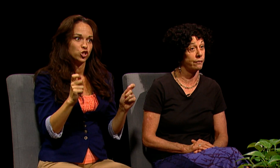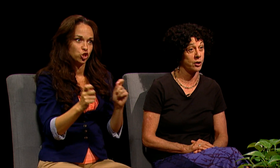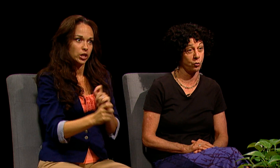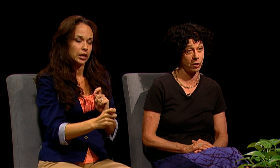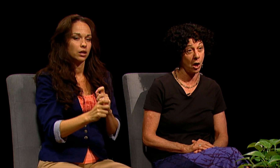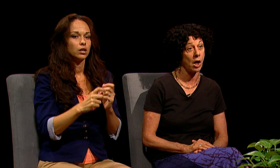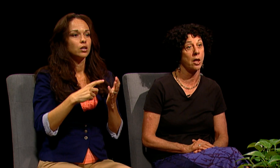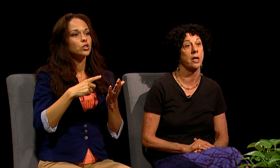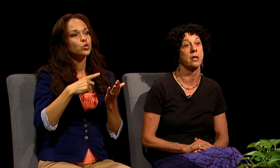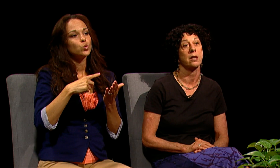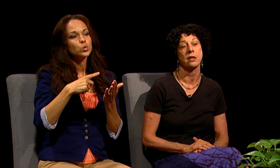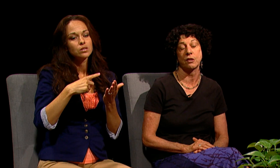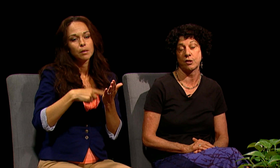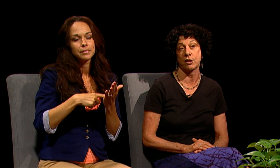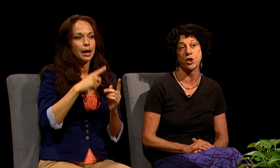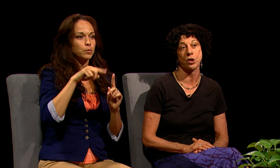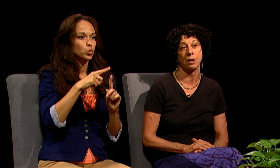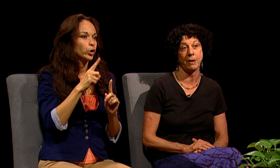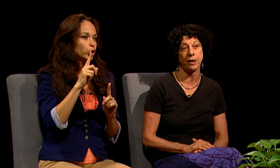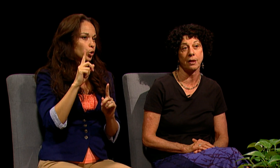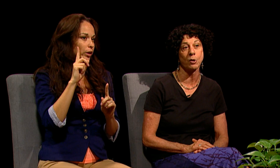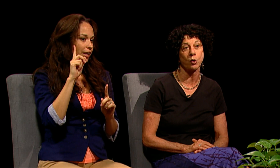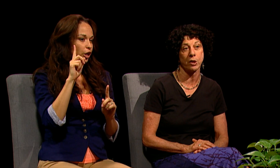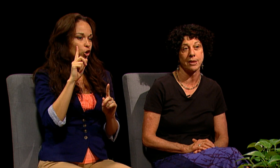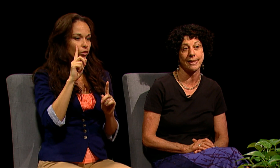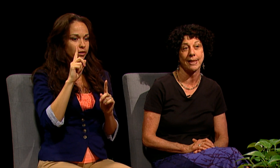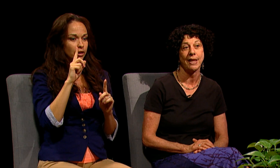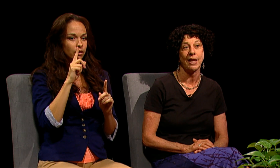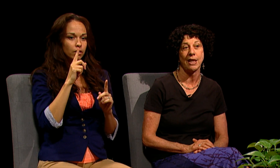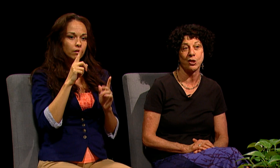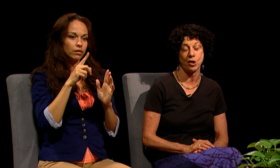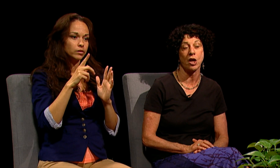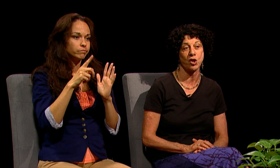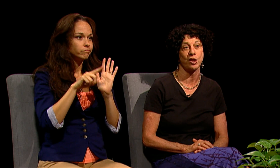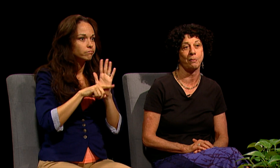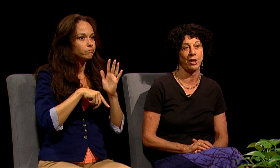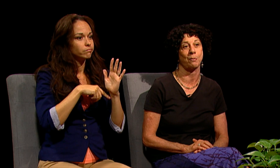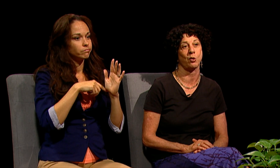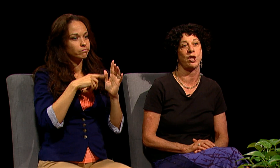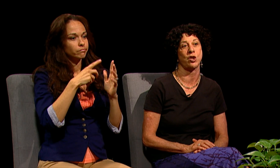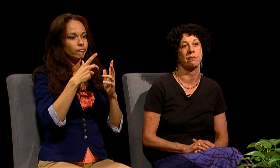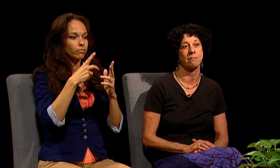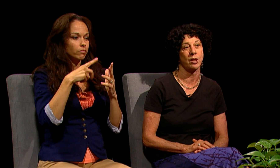THE VITRIOLIC DISCUSSION ABOUT IMMIGRANTS, IT'S NOT JUST ABOUT IMMIGRATION,